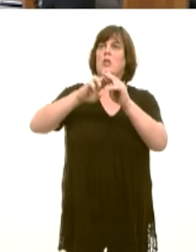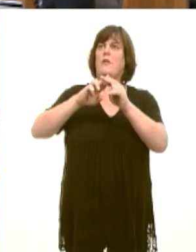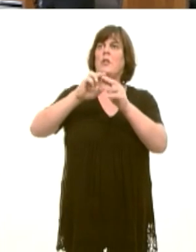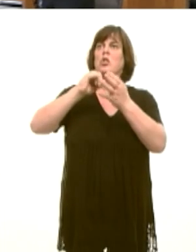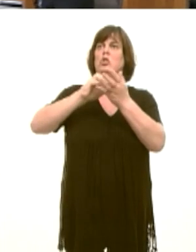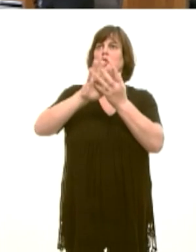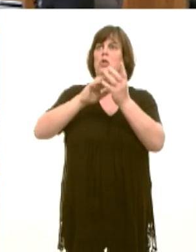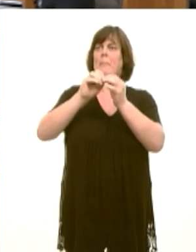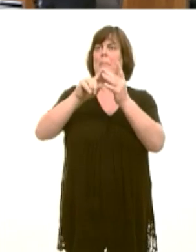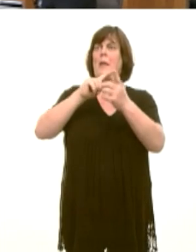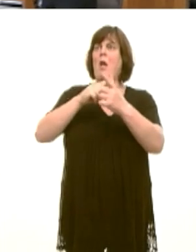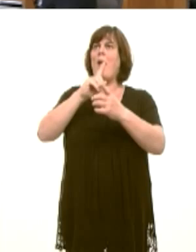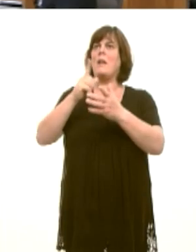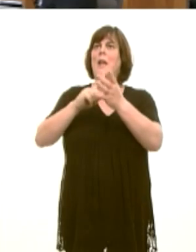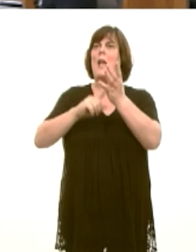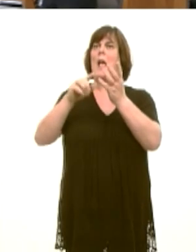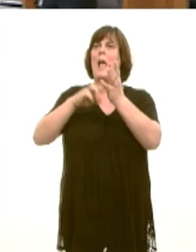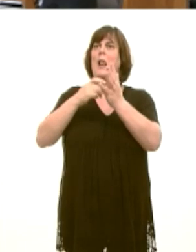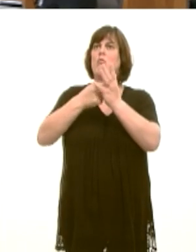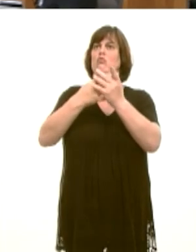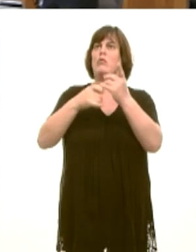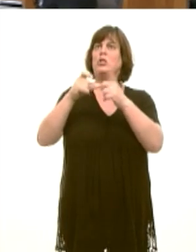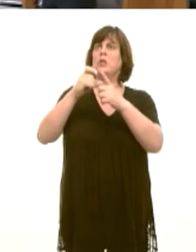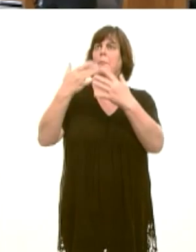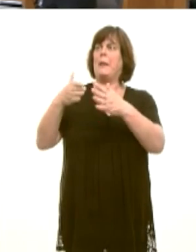raised in a UK Government Westminster Hall debate by parliamentary colleagues. Both were